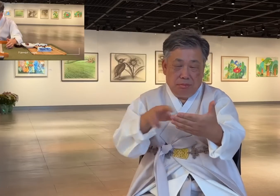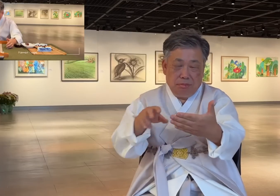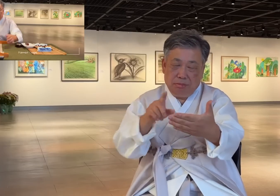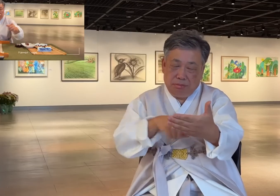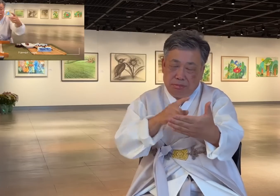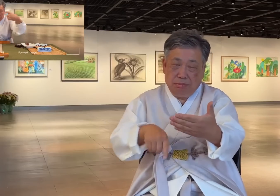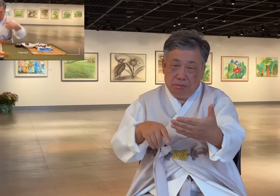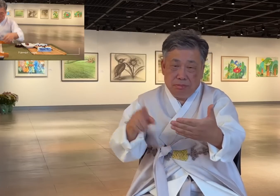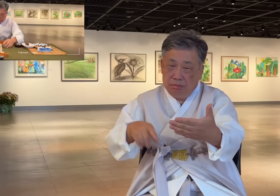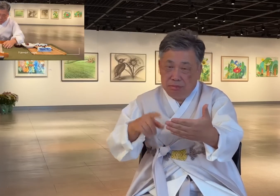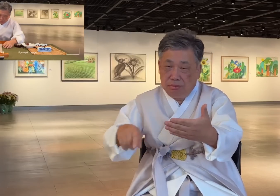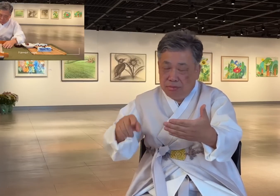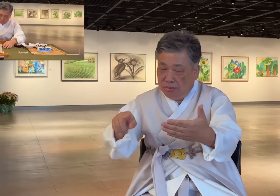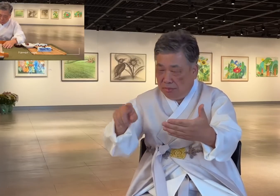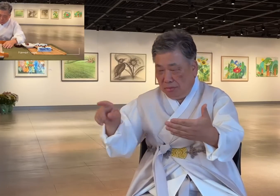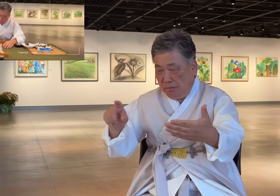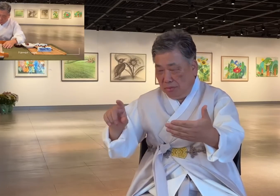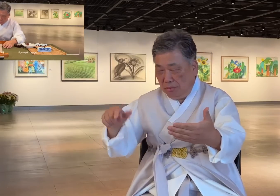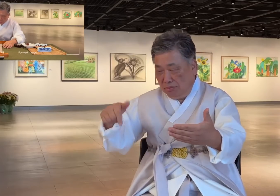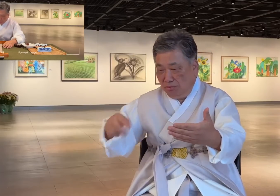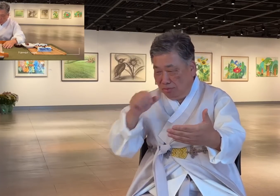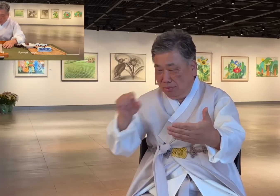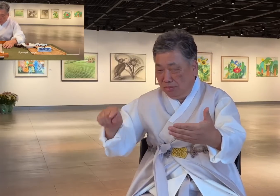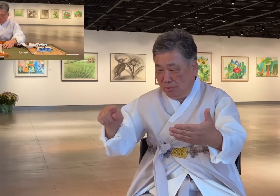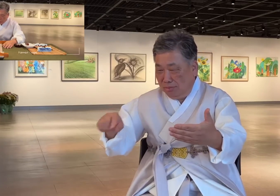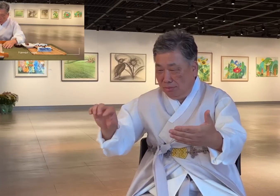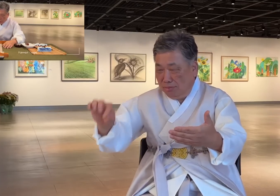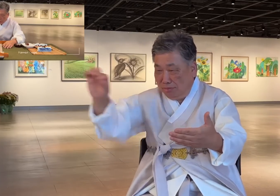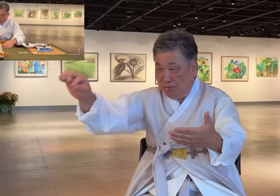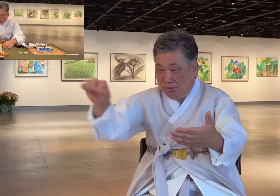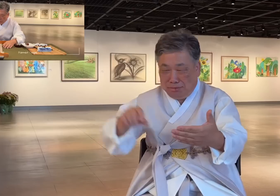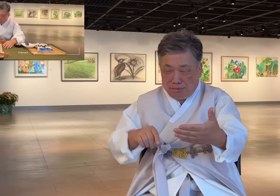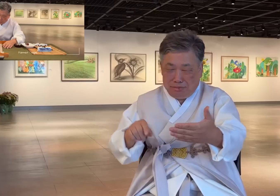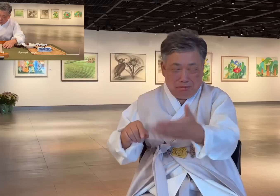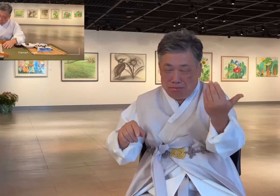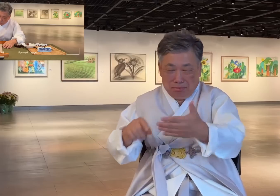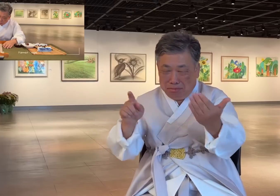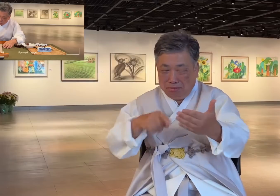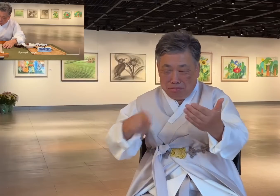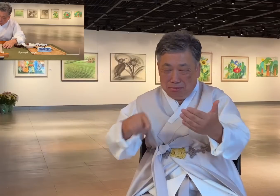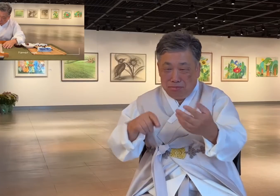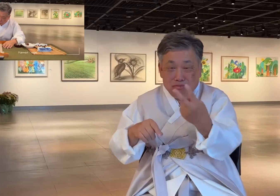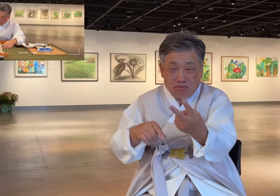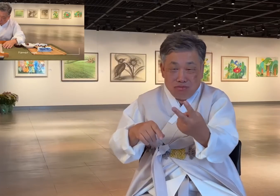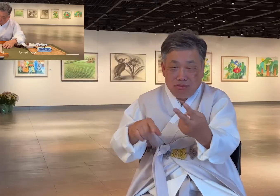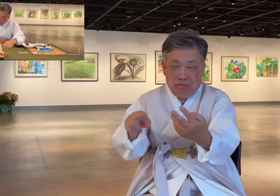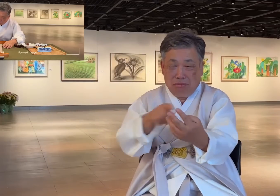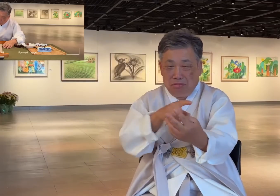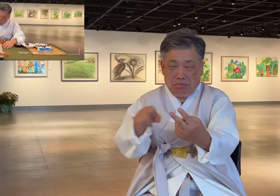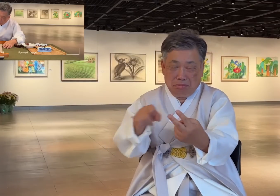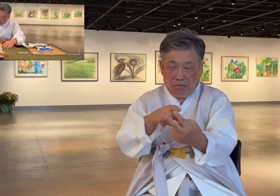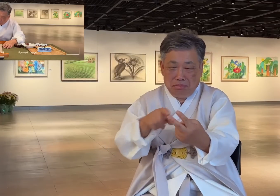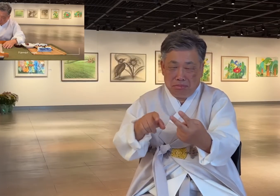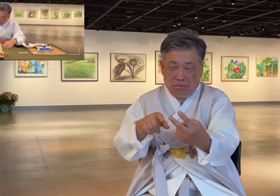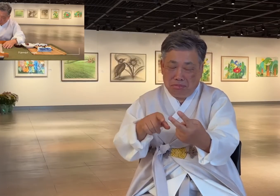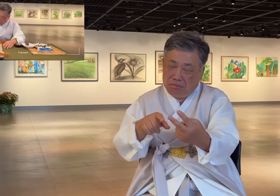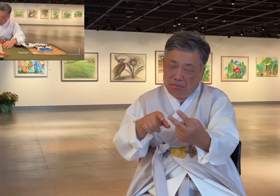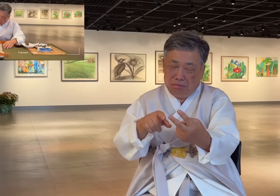the teacher graded it and selected two pages with good composition, and